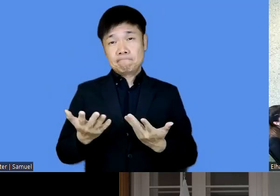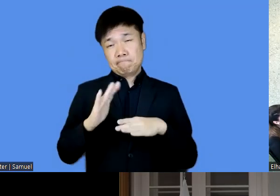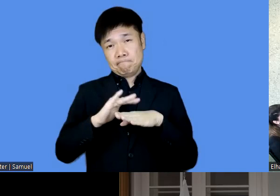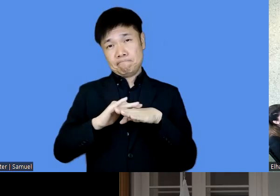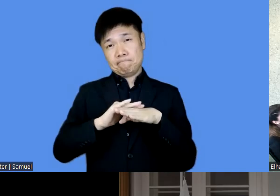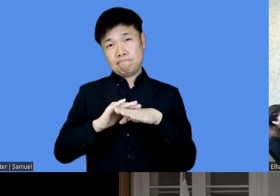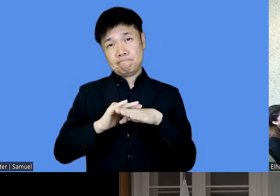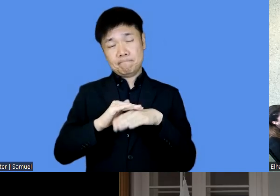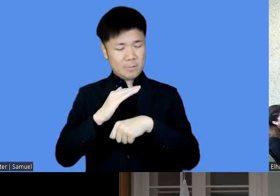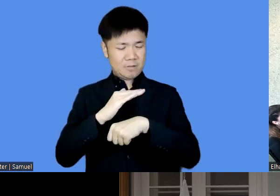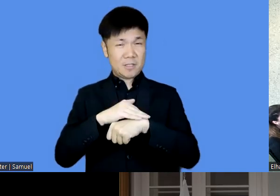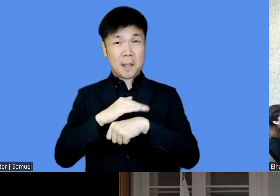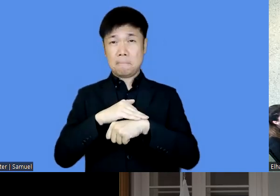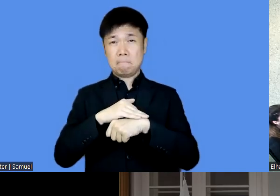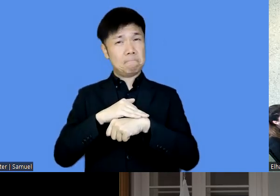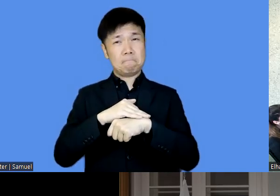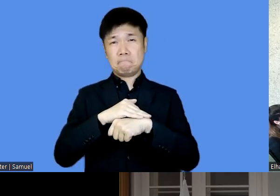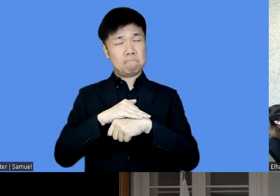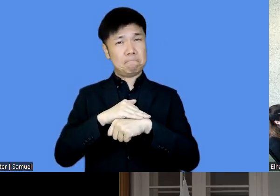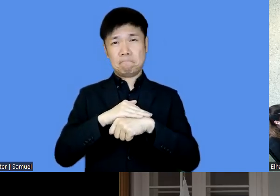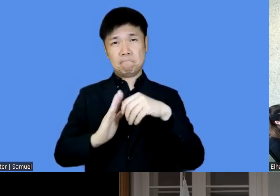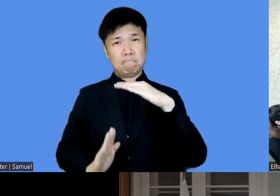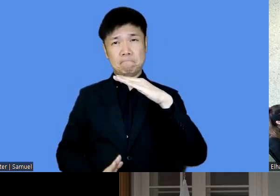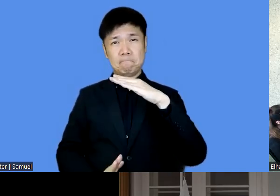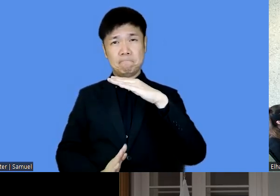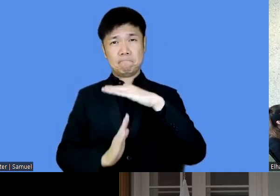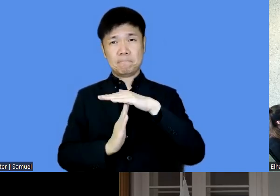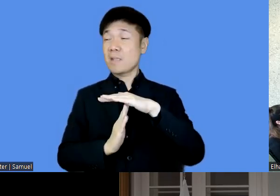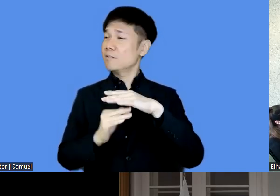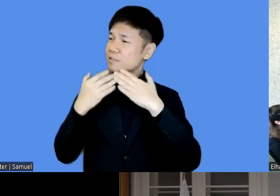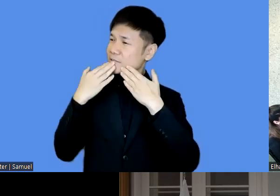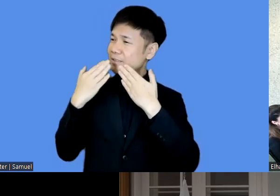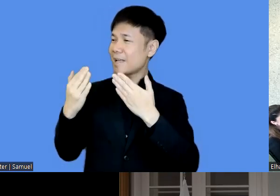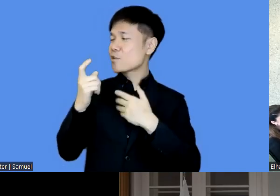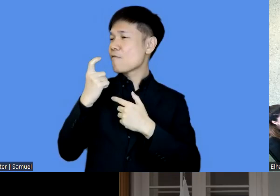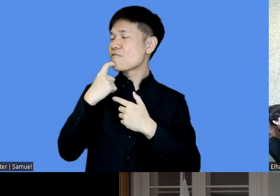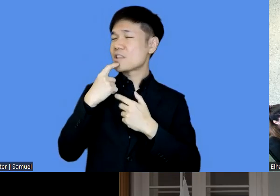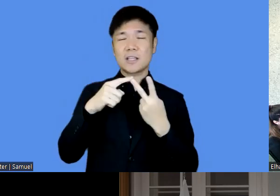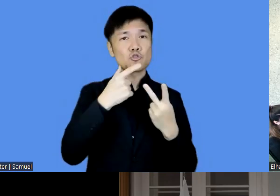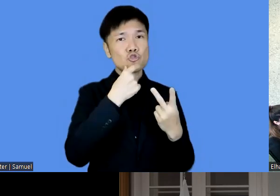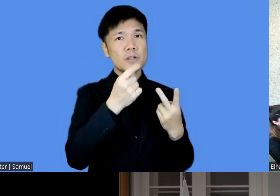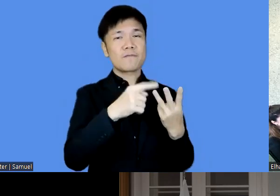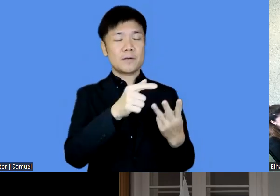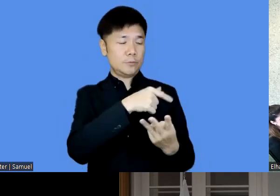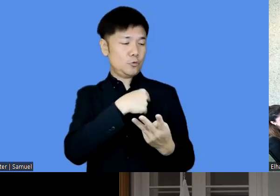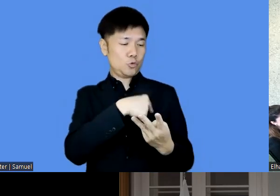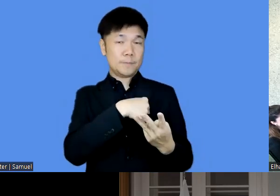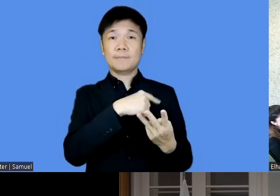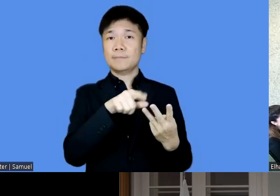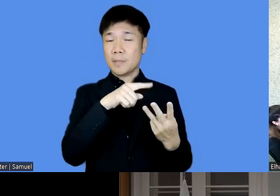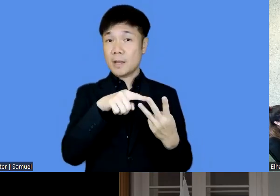Thank you to the sponsors, mission of Switzerland in Geneva, the International Committee of